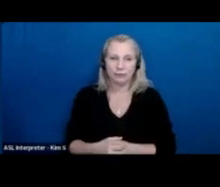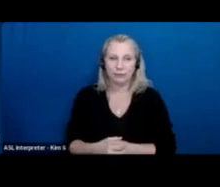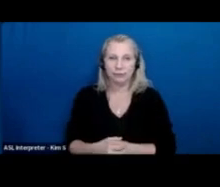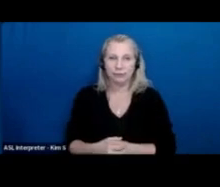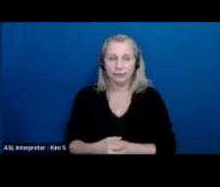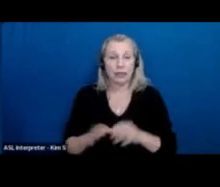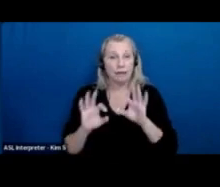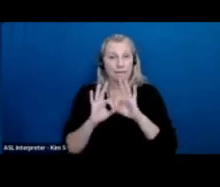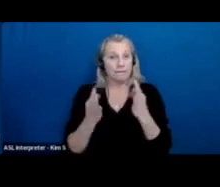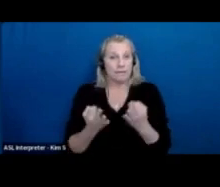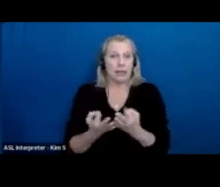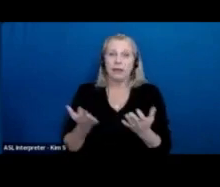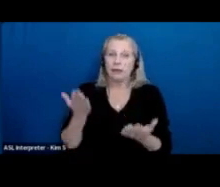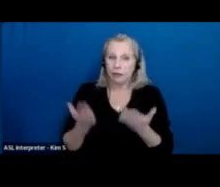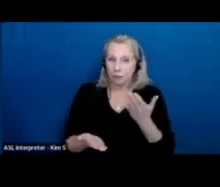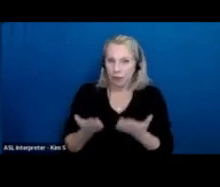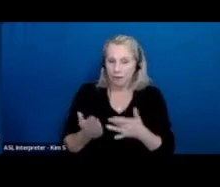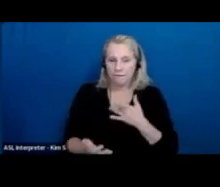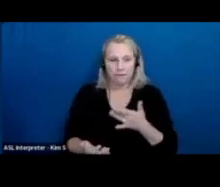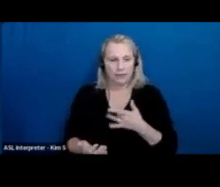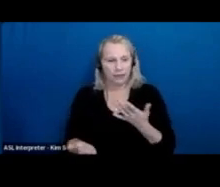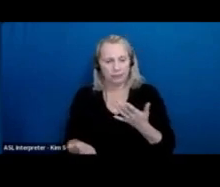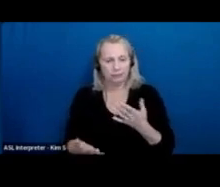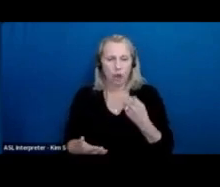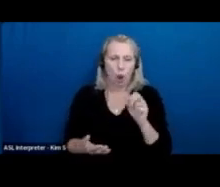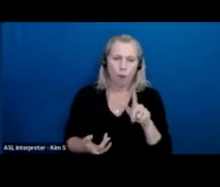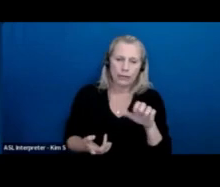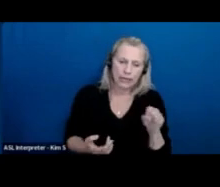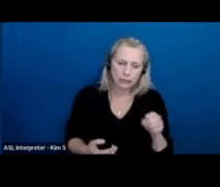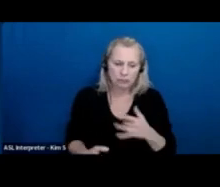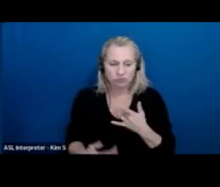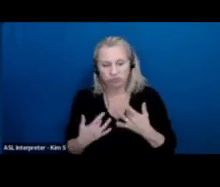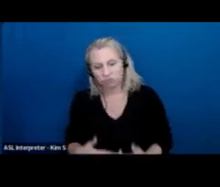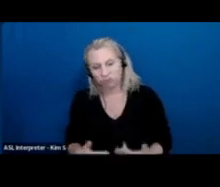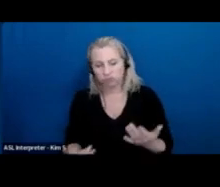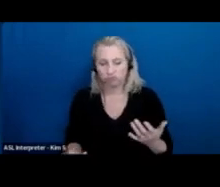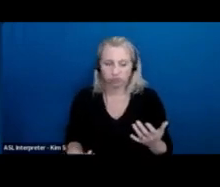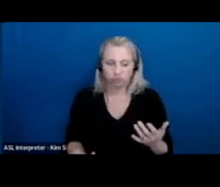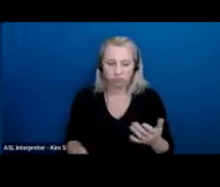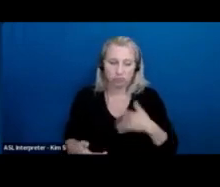families may feel a sense of hopelessness and may be overwhelmed with the things that